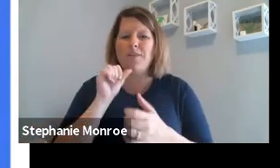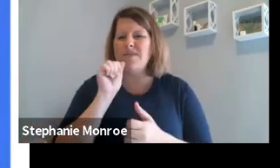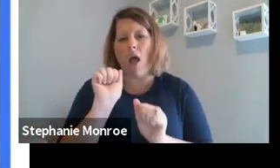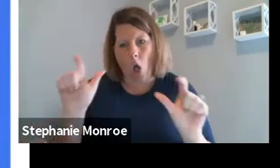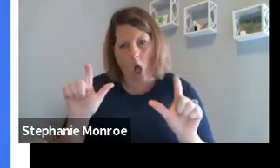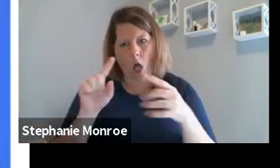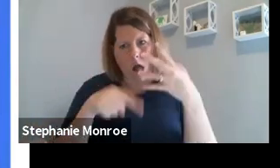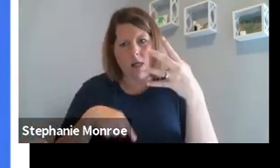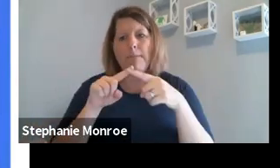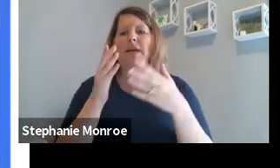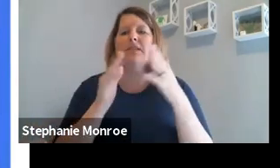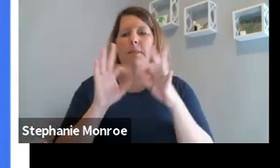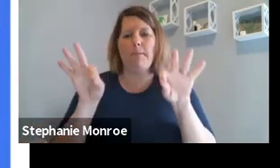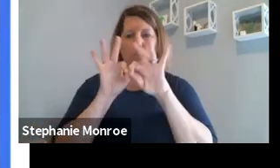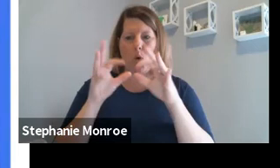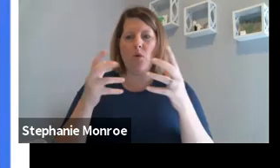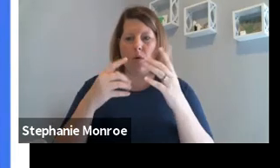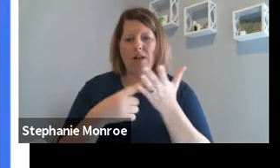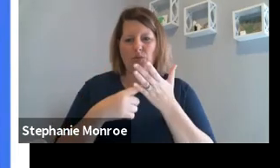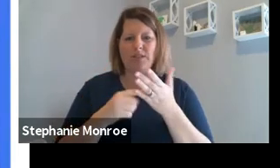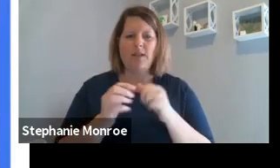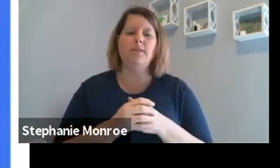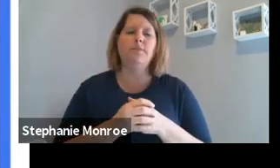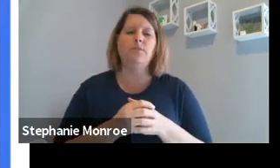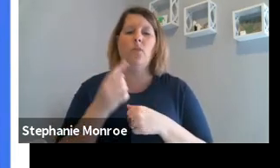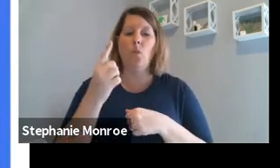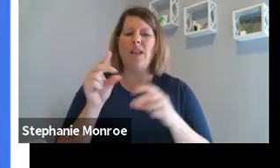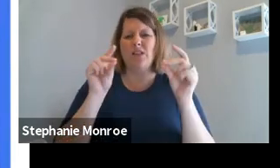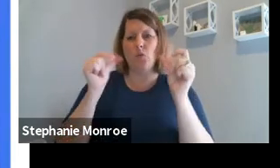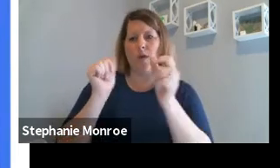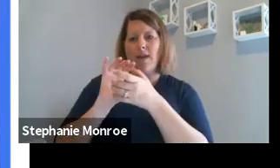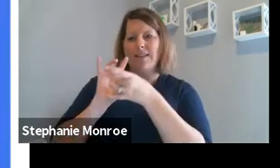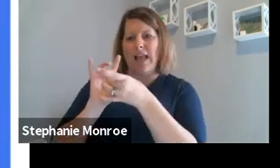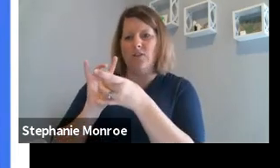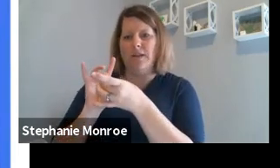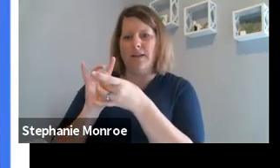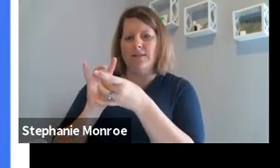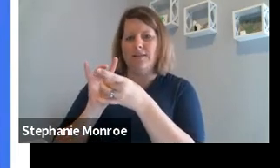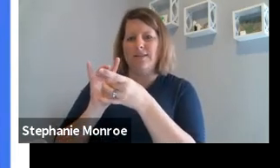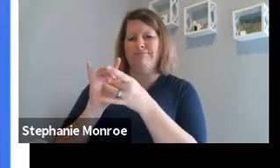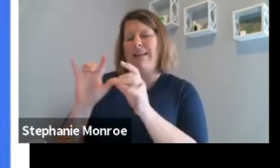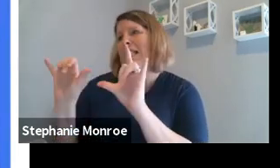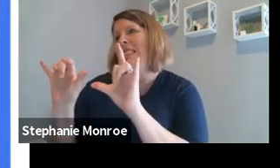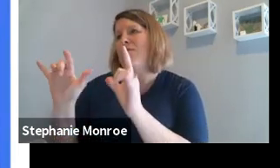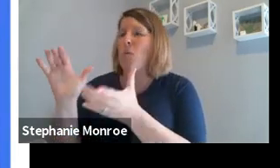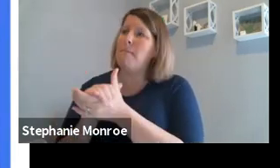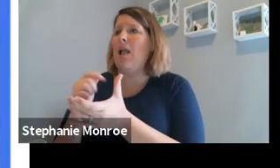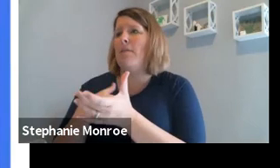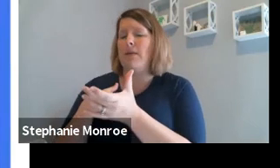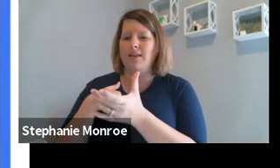important signs and we like to discuss with you today. One of them is quick attachment and expression of love. And what we're referring to these is,